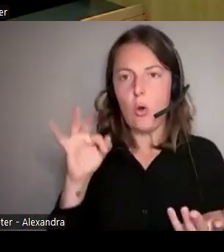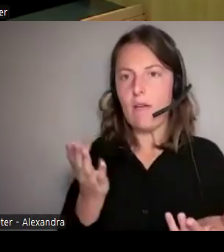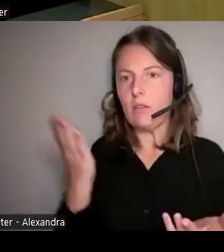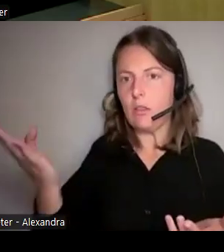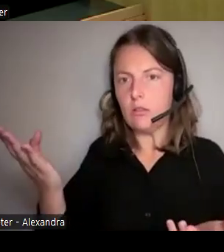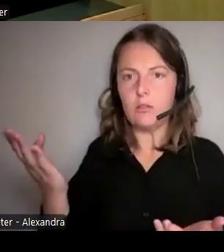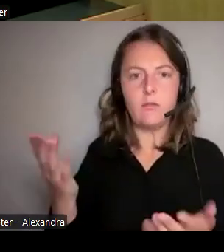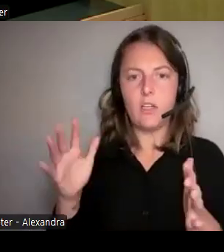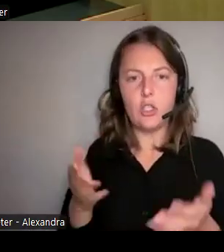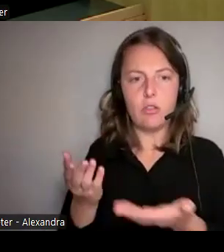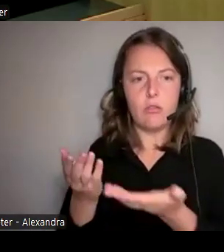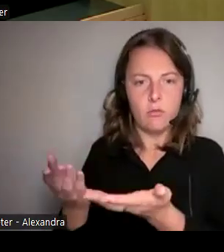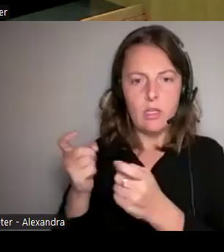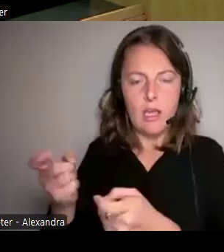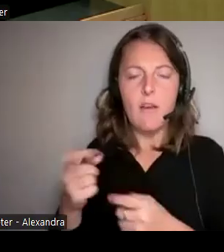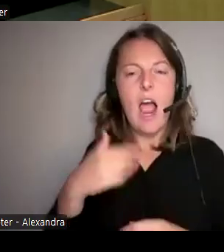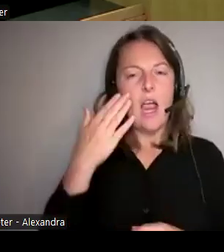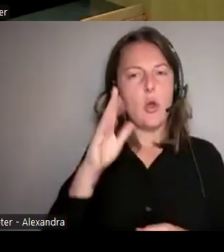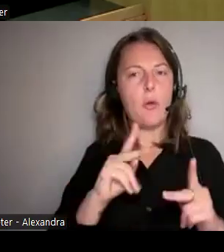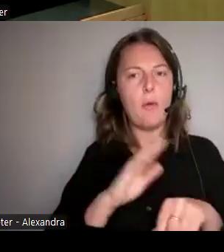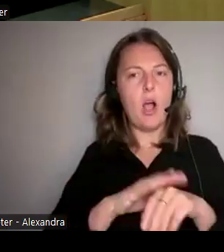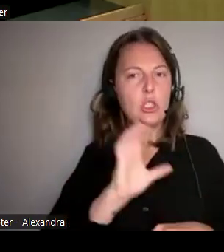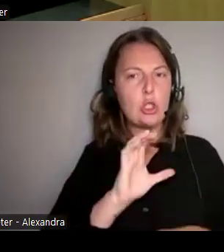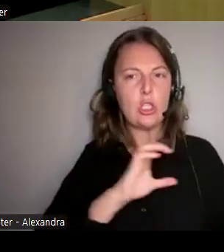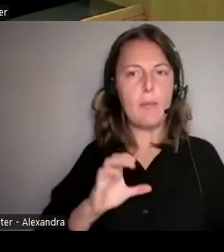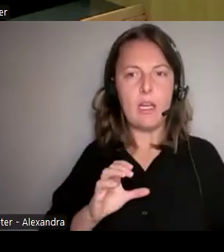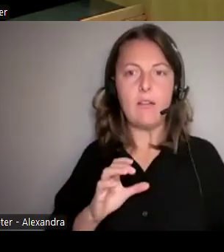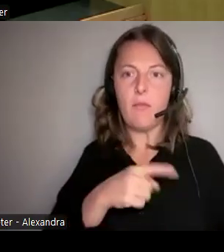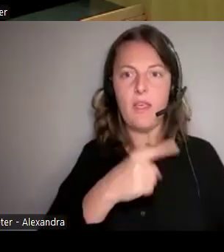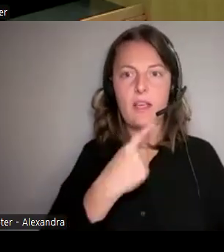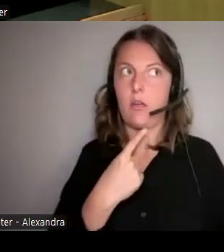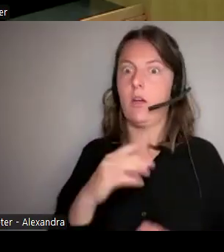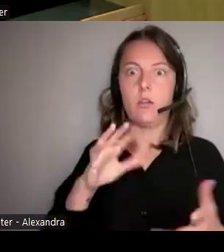a pretty chaotic process. So, um, I don't know if we're going to have uh if we're going to have